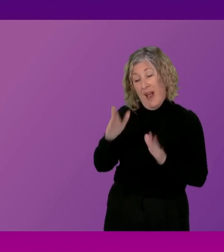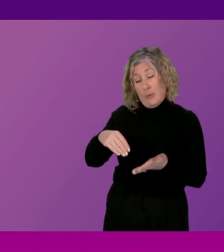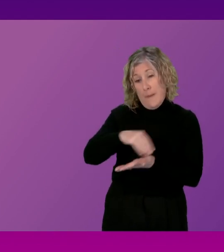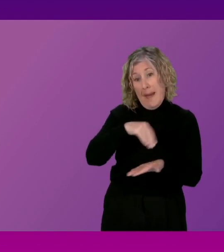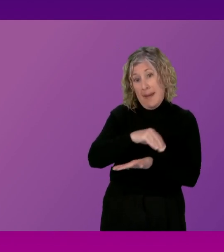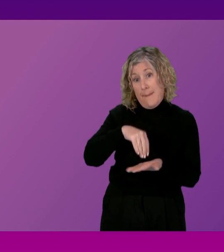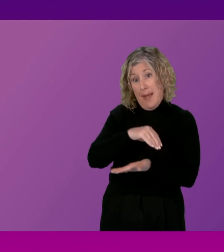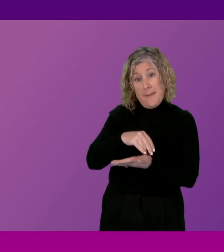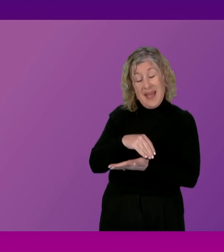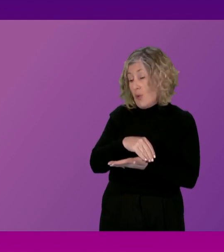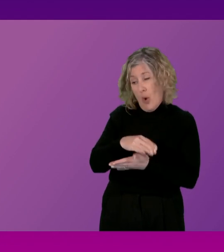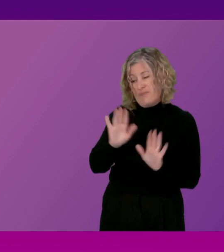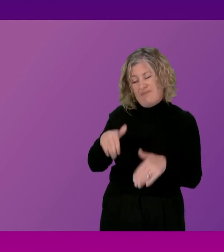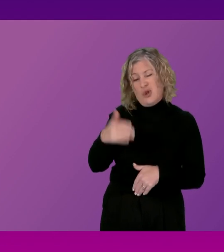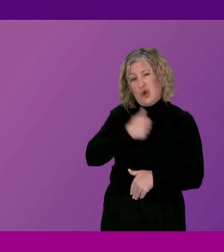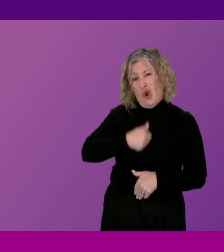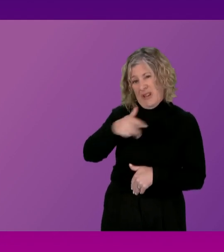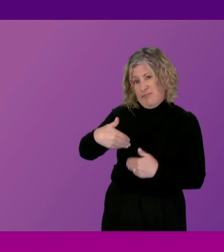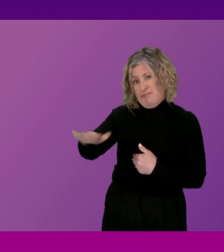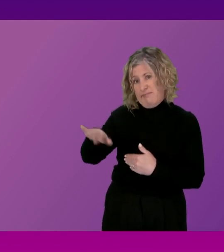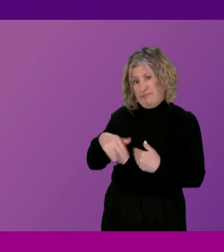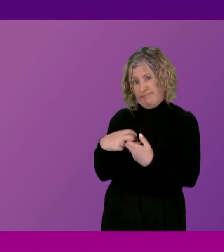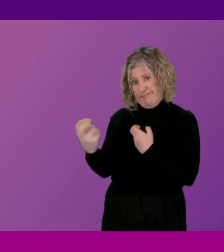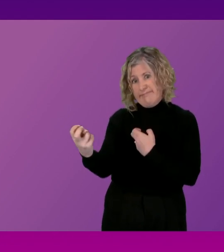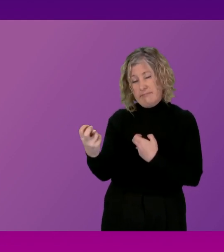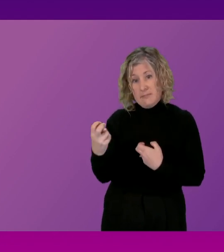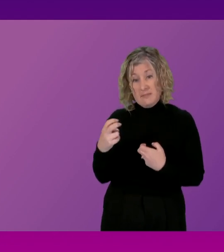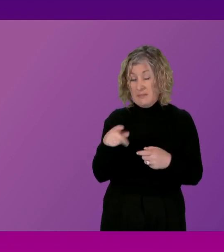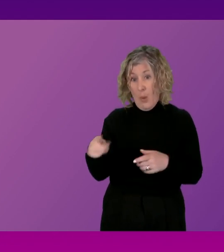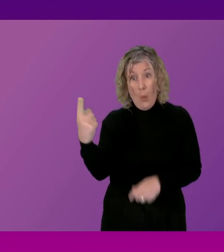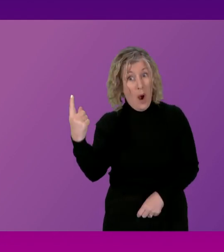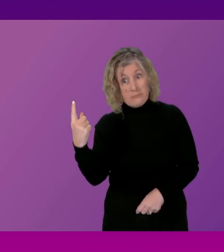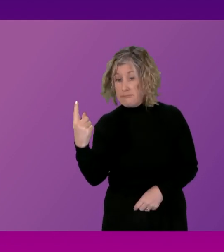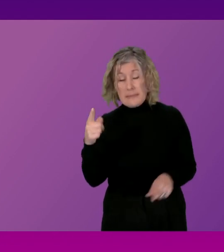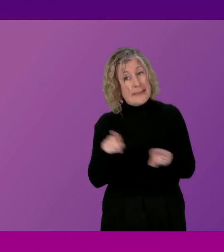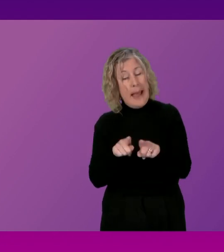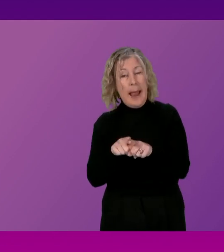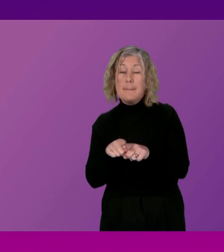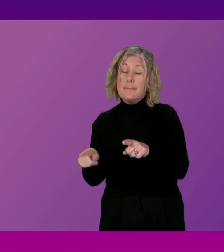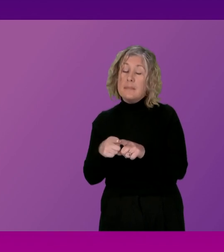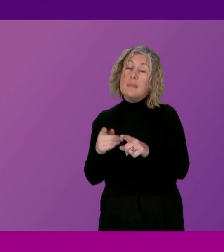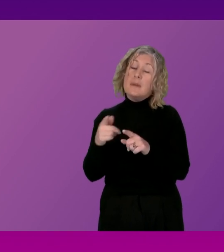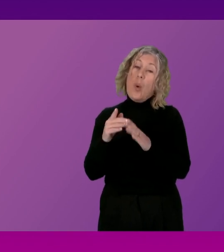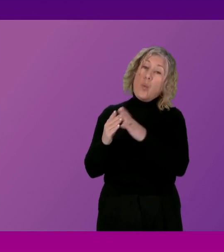That is not an isolated case; another family in the west of Edinburgh was also informed that their dentist would be privatised.